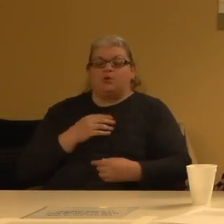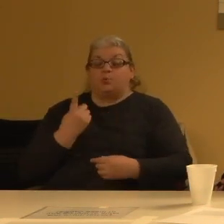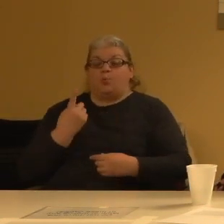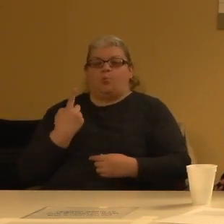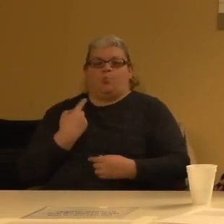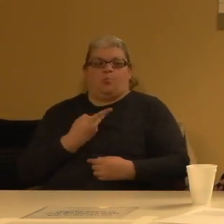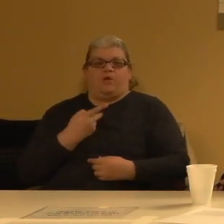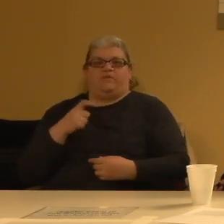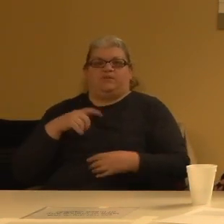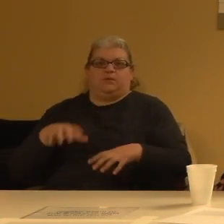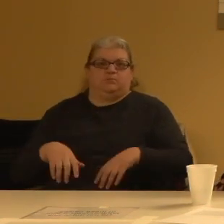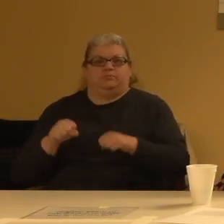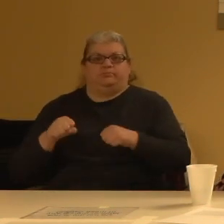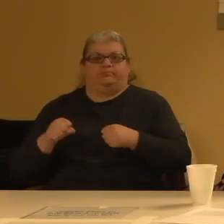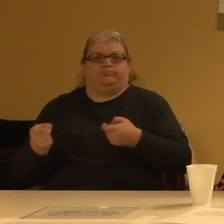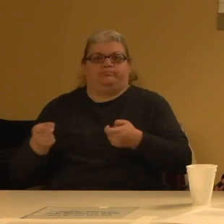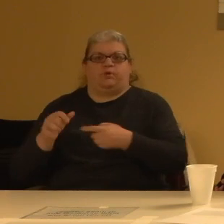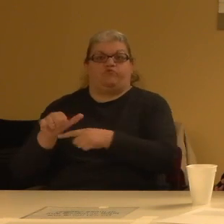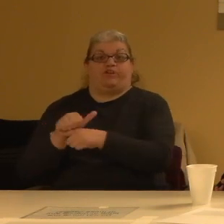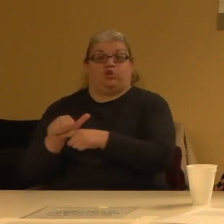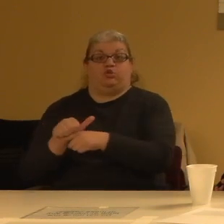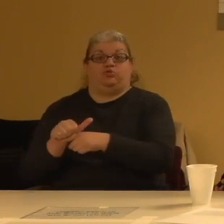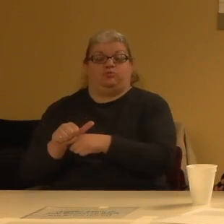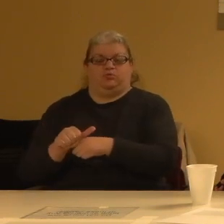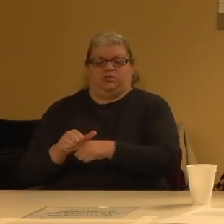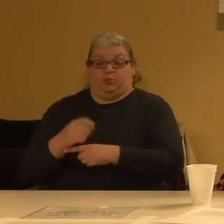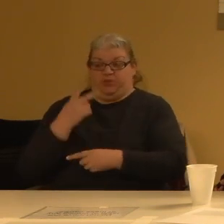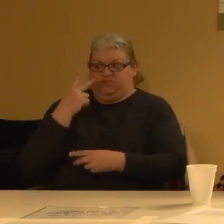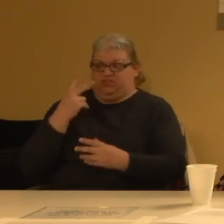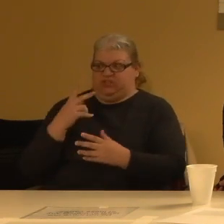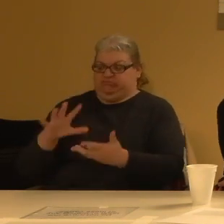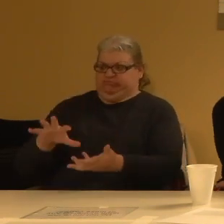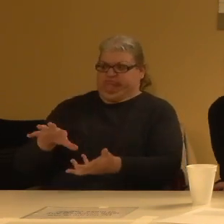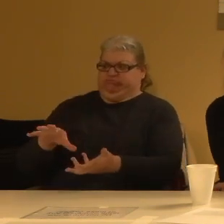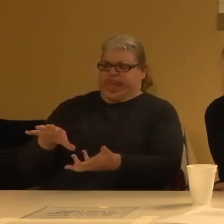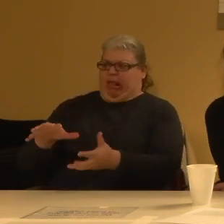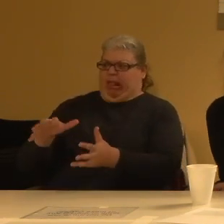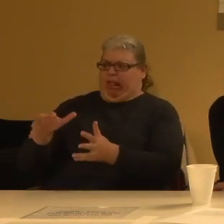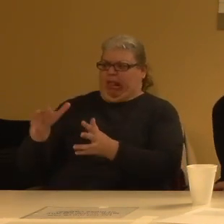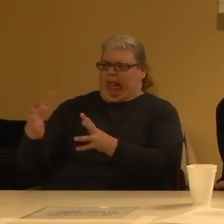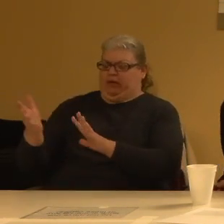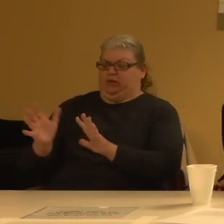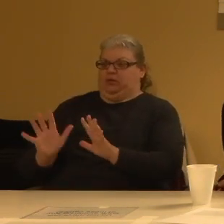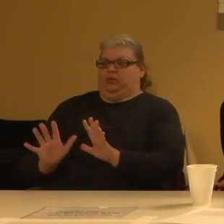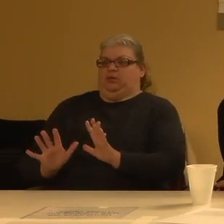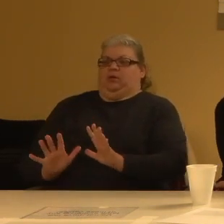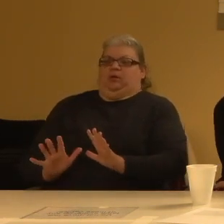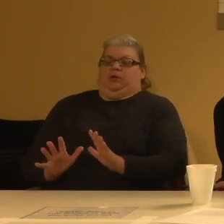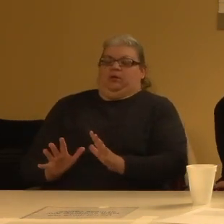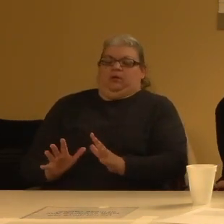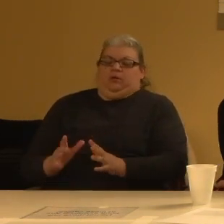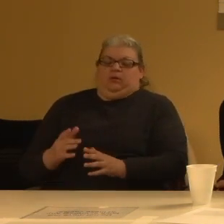watching a process implode before our eyes, and we were sitting, we'd screwed up, and we thought